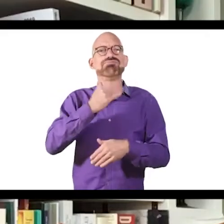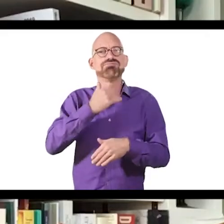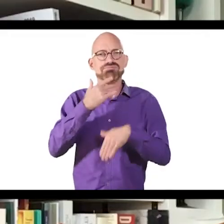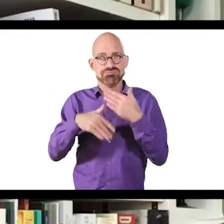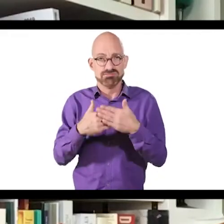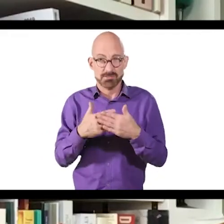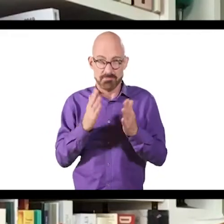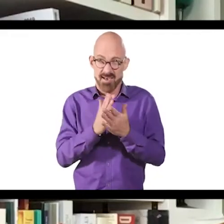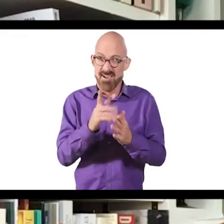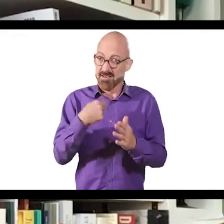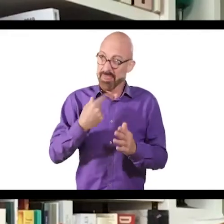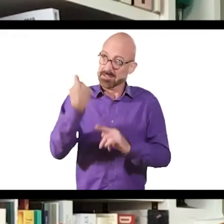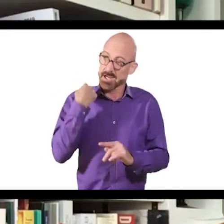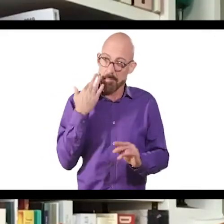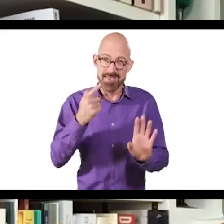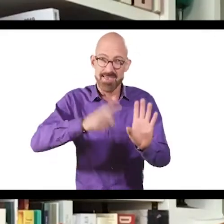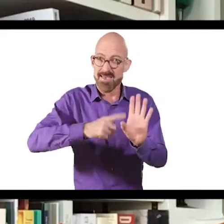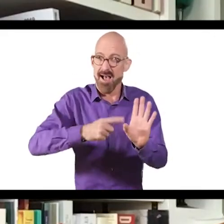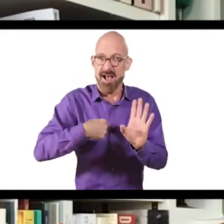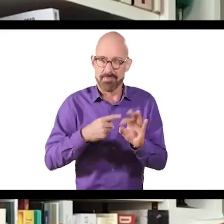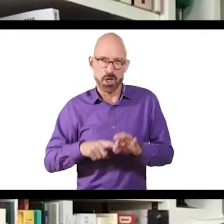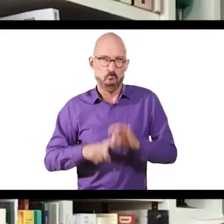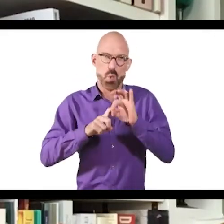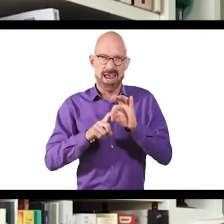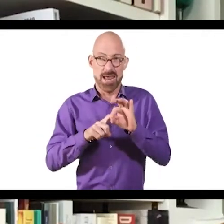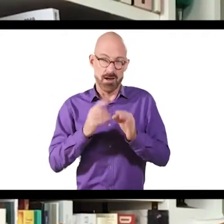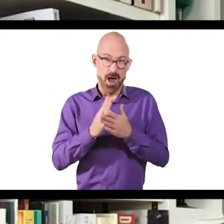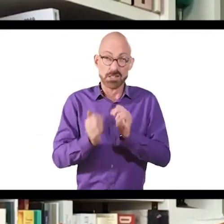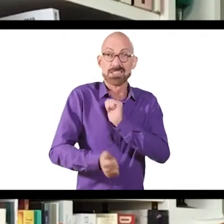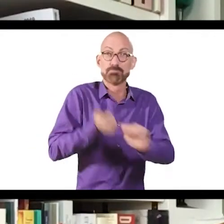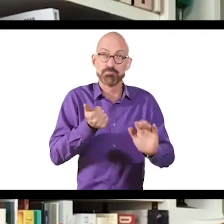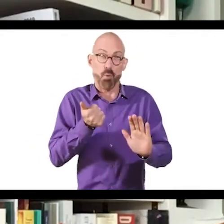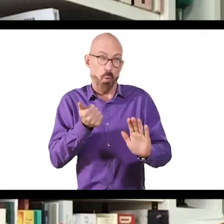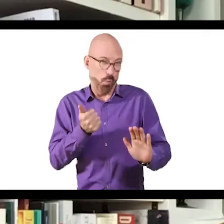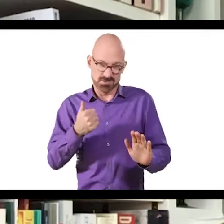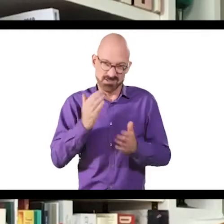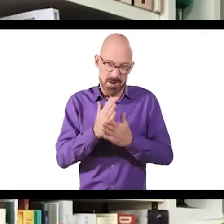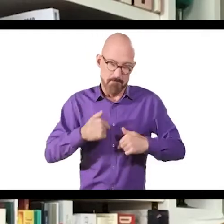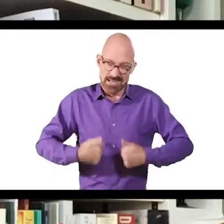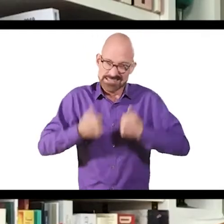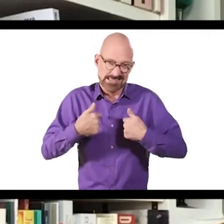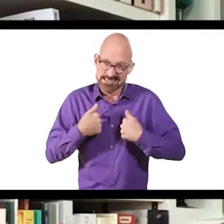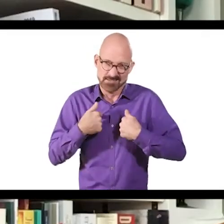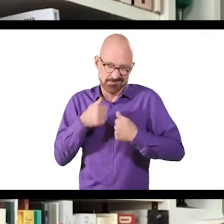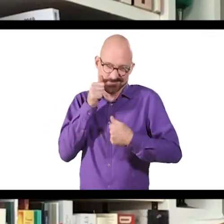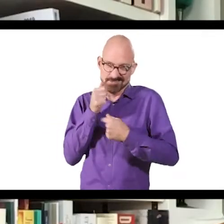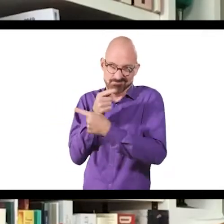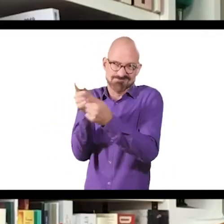And skating made me very strong, I could be as camp as I wanted to be, exquisitely elegant.